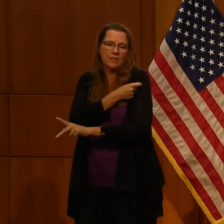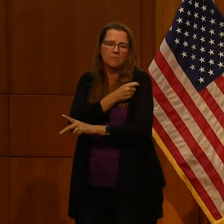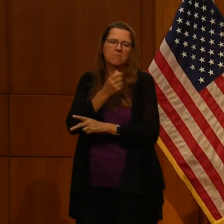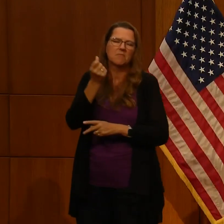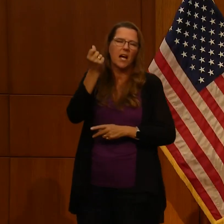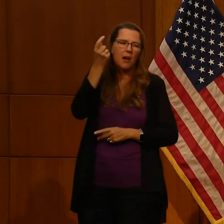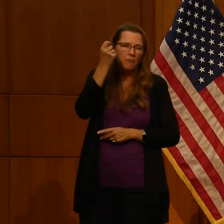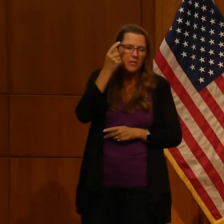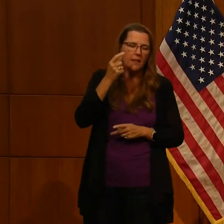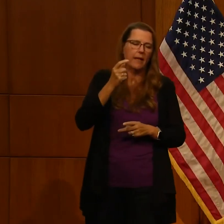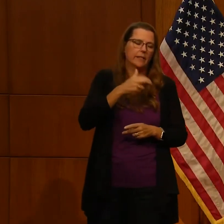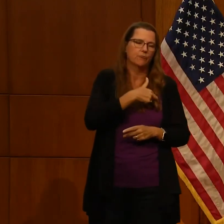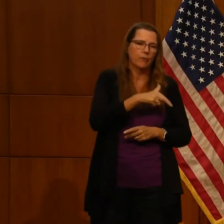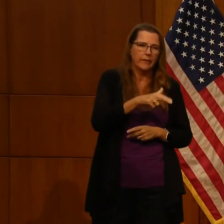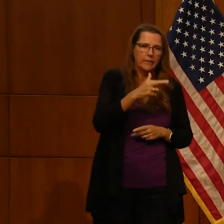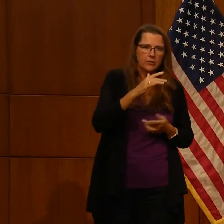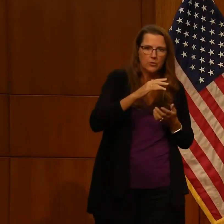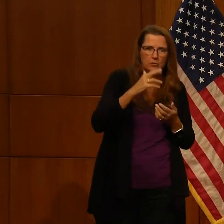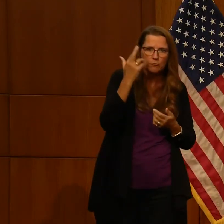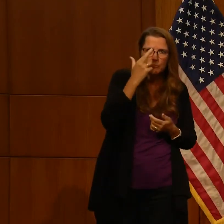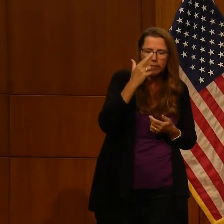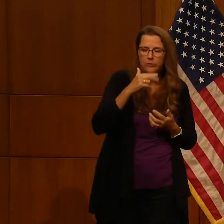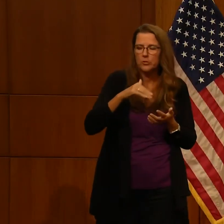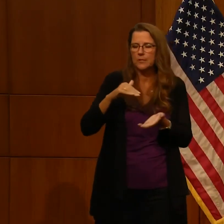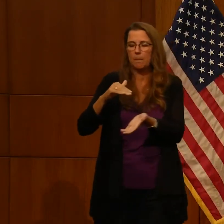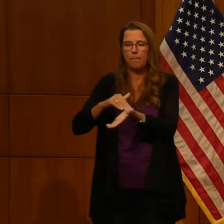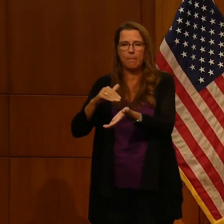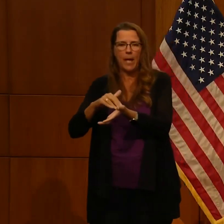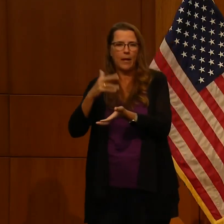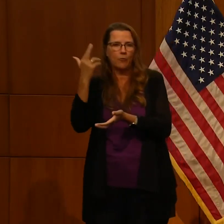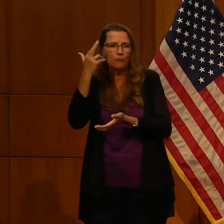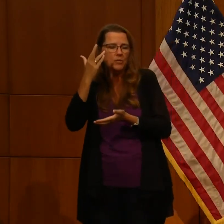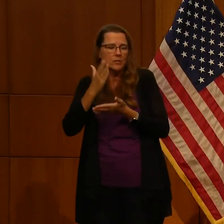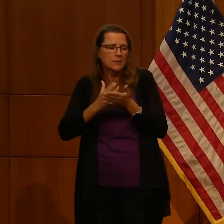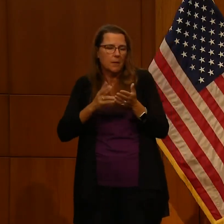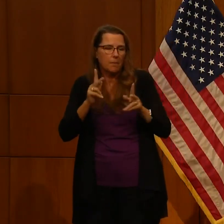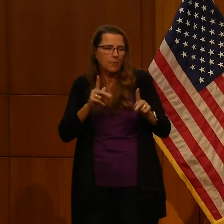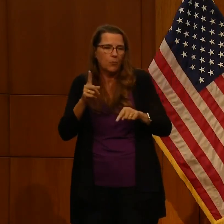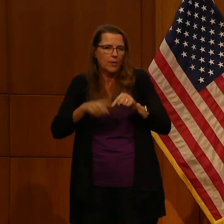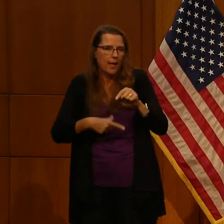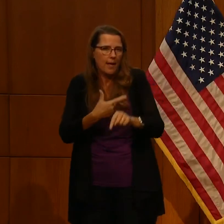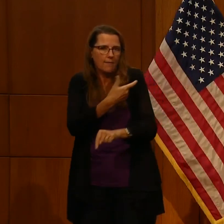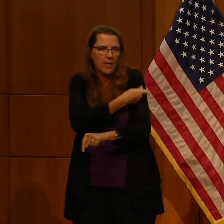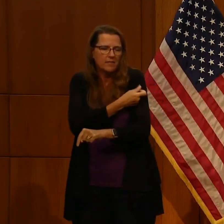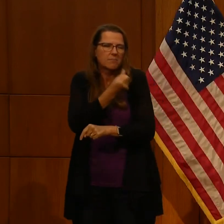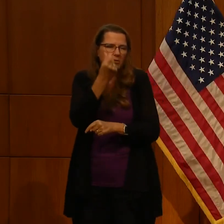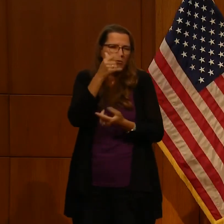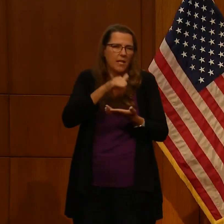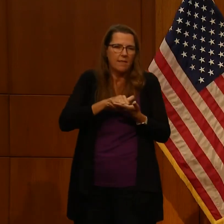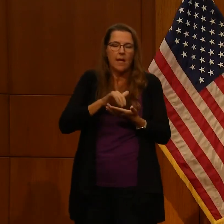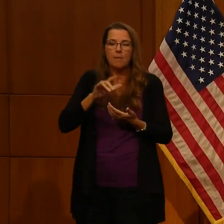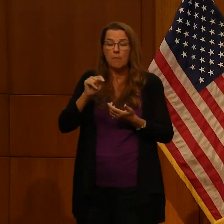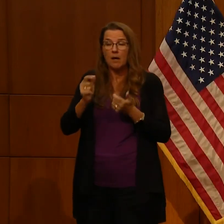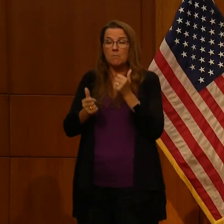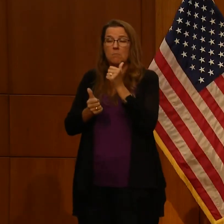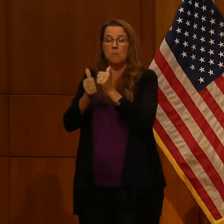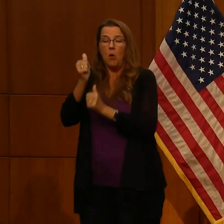REALIZED THERE THERE ARE RELIGIOUS. UH, UM, REASONS THERE ARE MEDICAL REASONS THAT